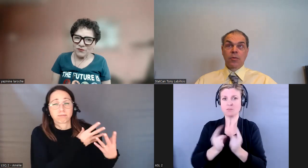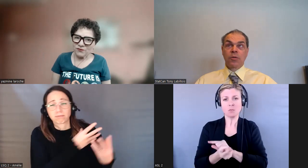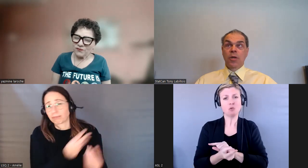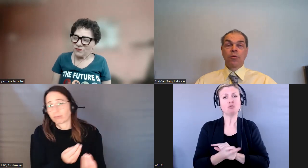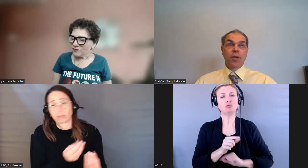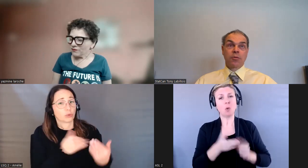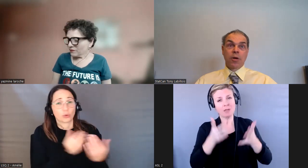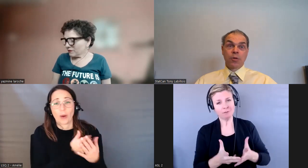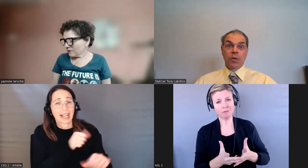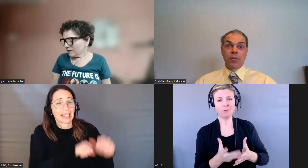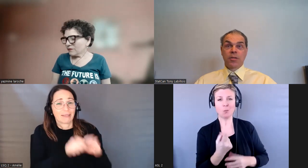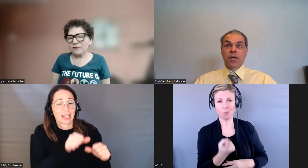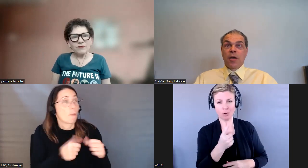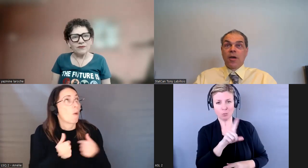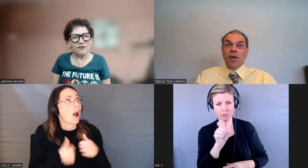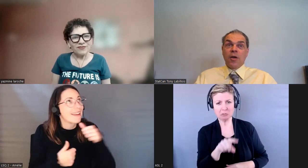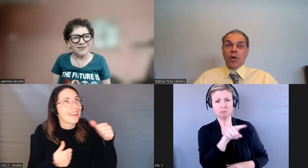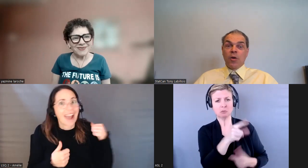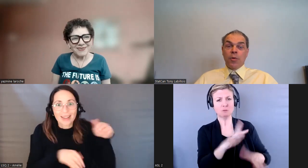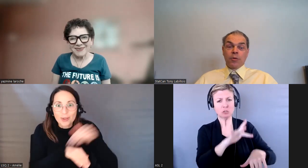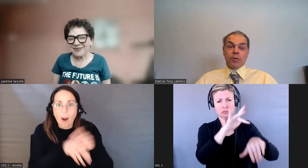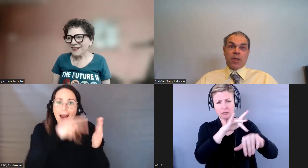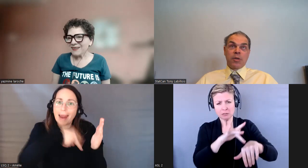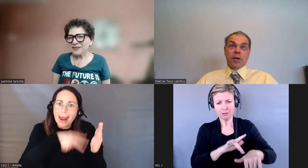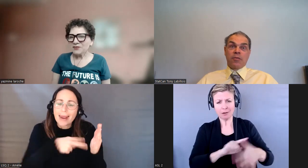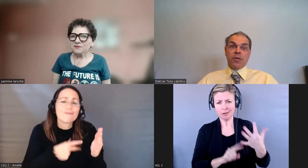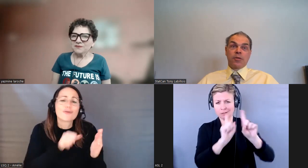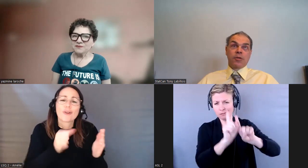foreign